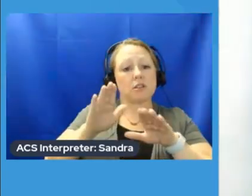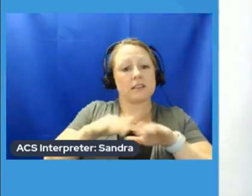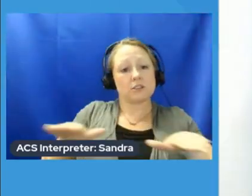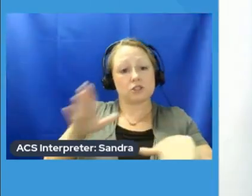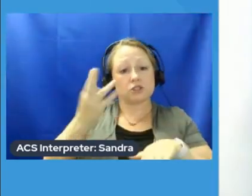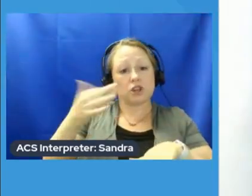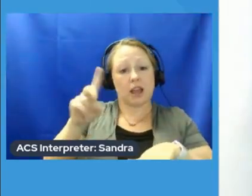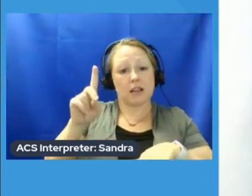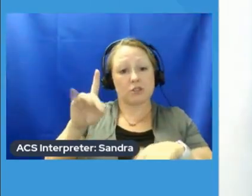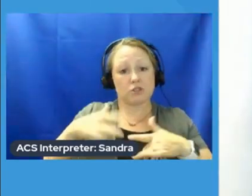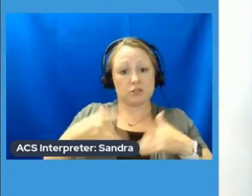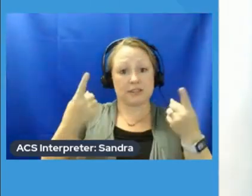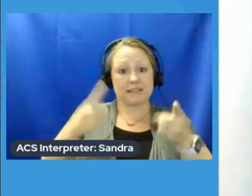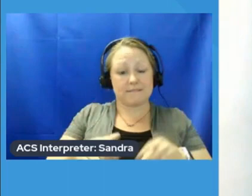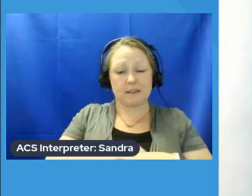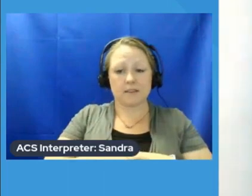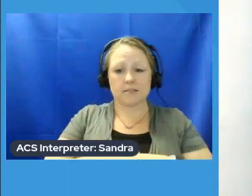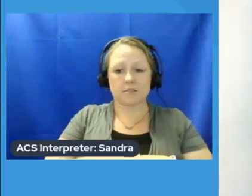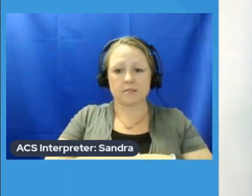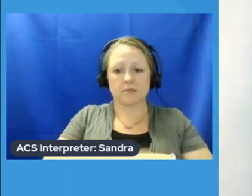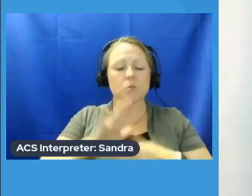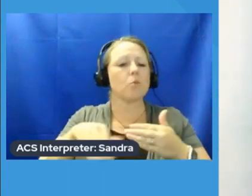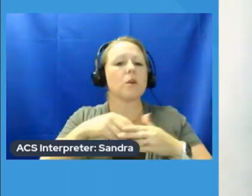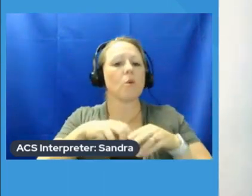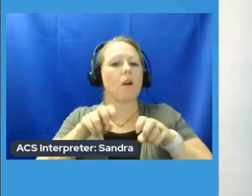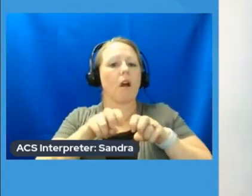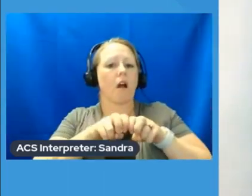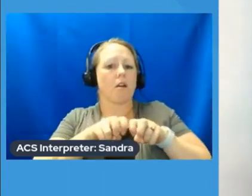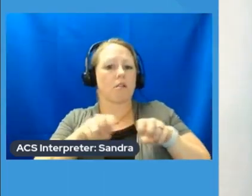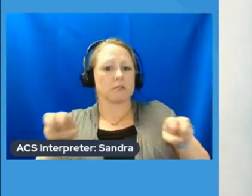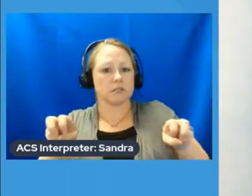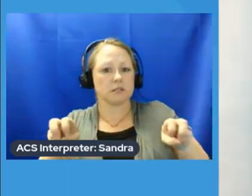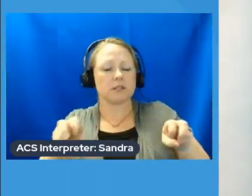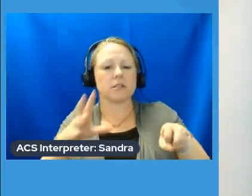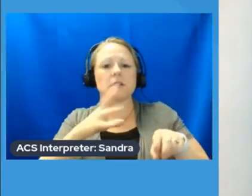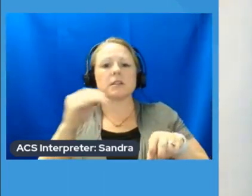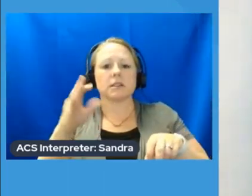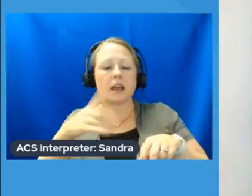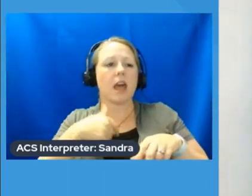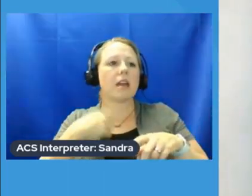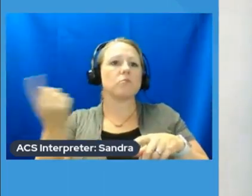And one by one we were expected to go up to the podium and share some remarks.